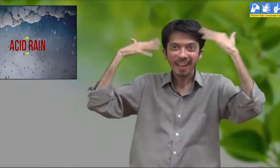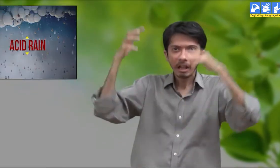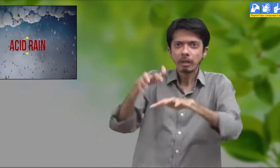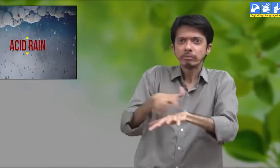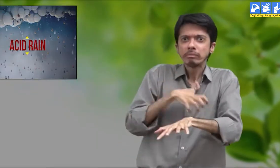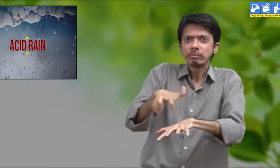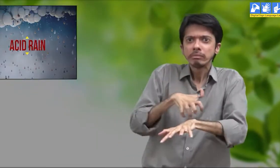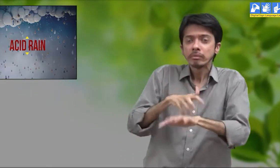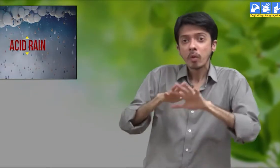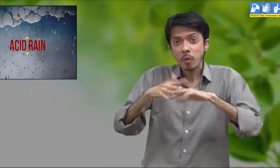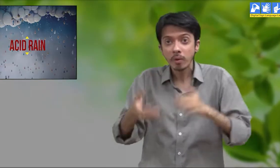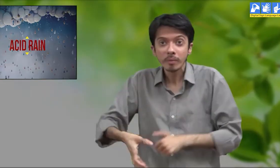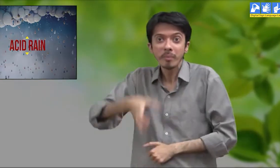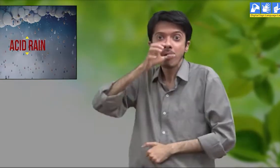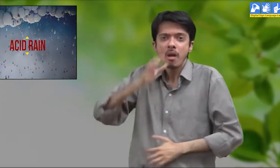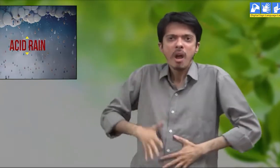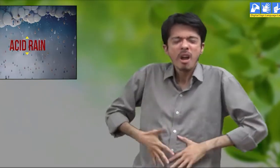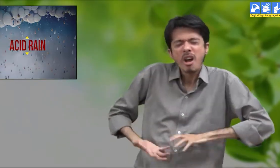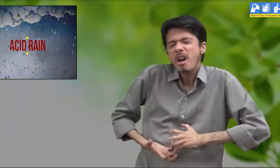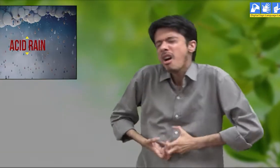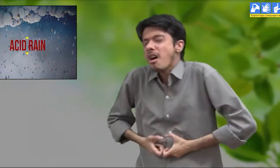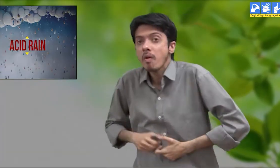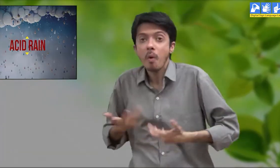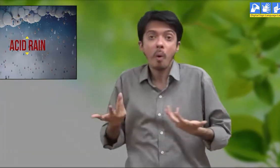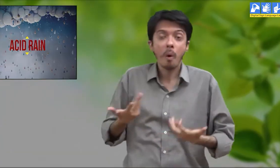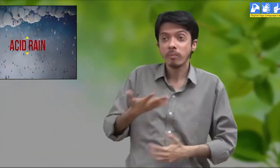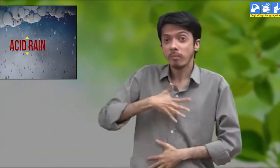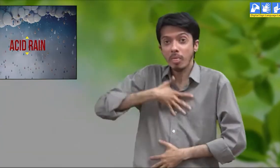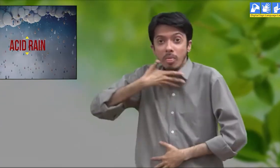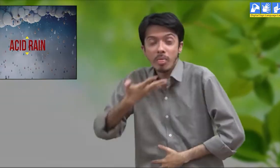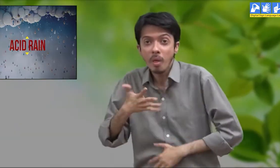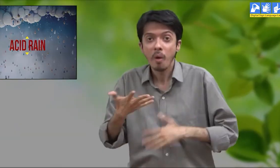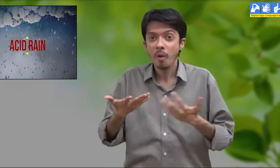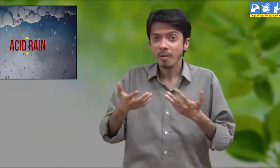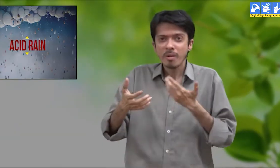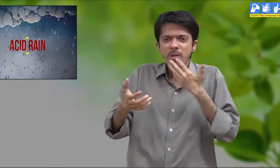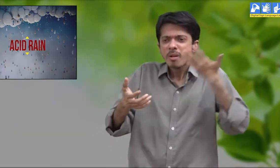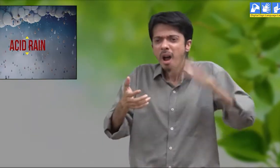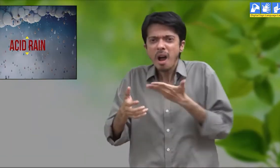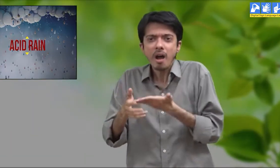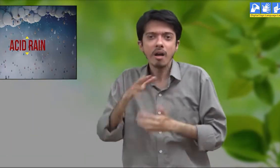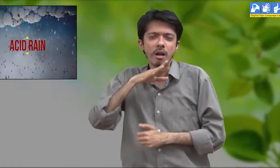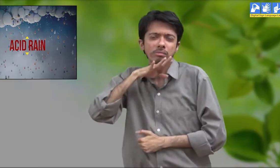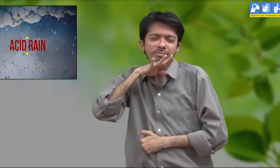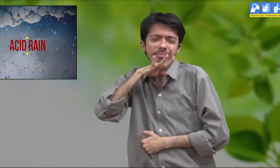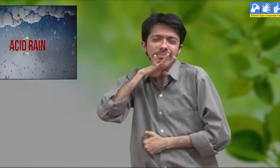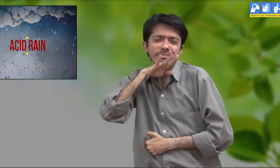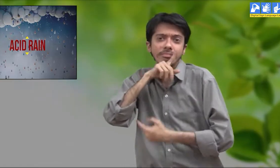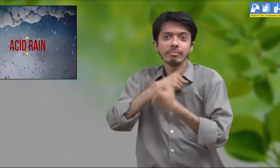rain which will cause various health problems such as itching, stomach ache etc. These are the